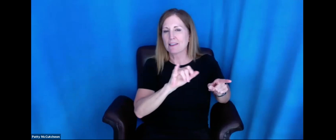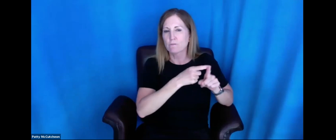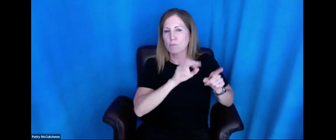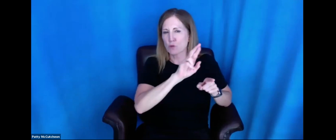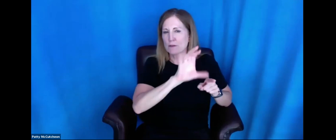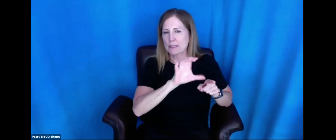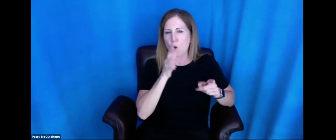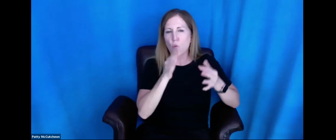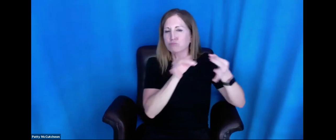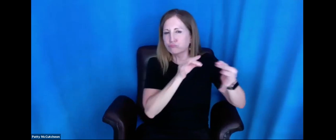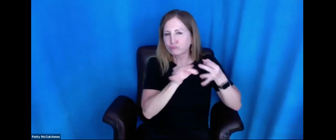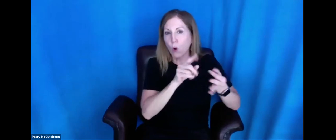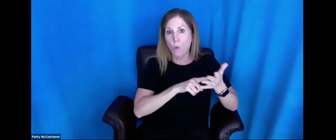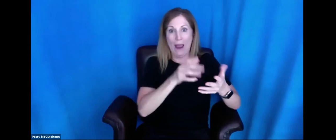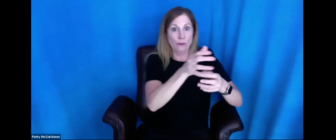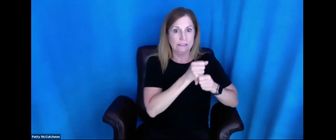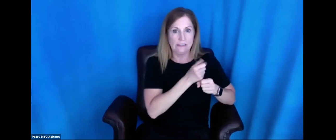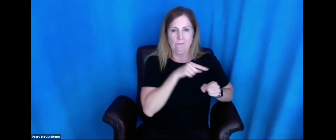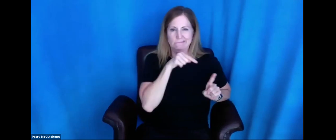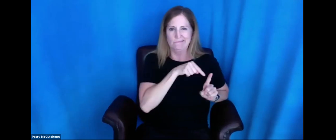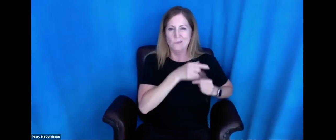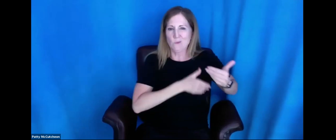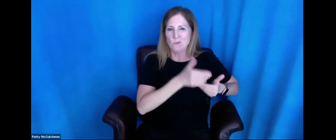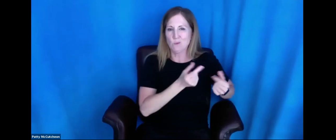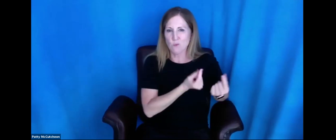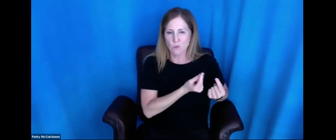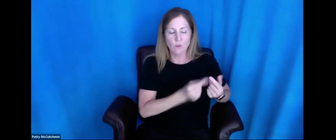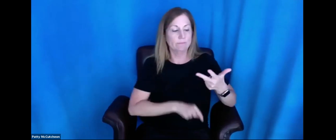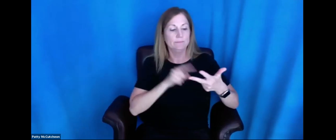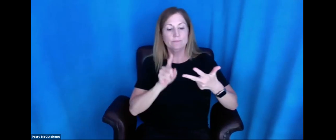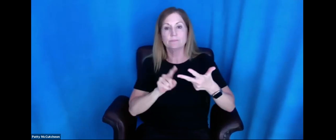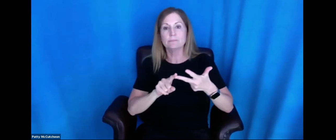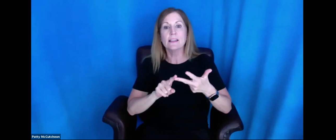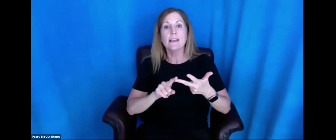Then what is involved in filling out your absentee ballot, once it arrives.